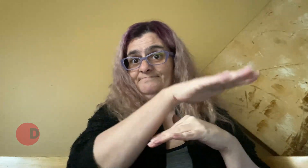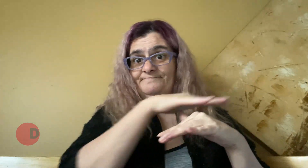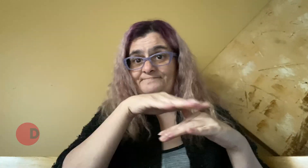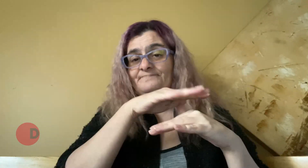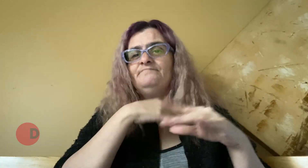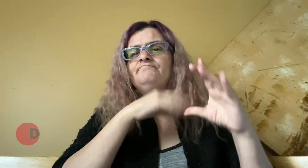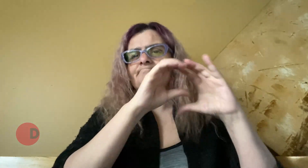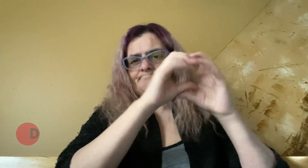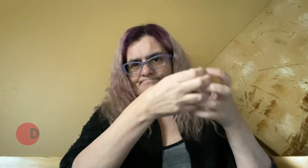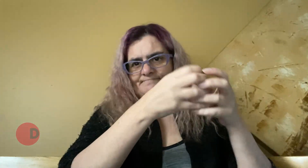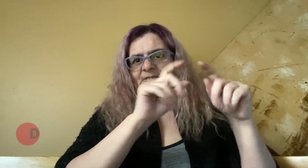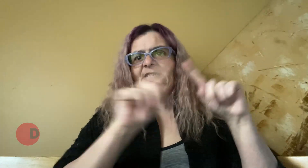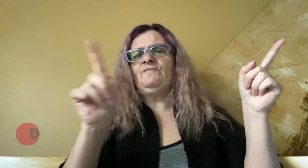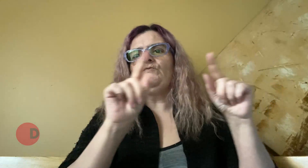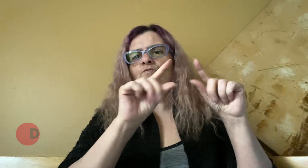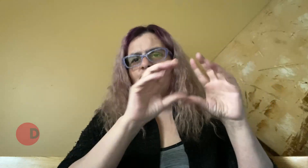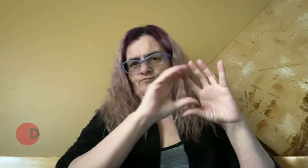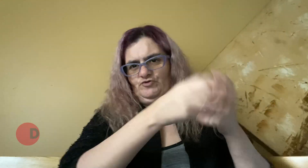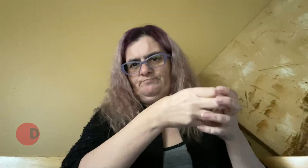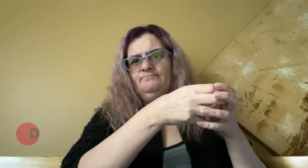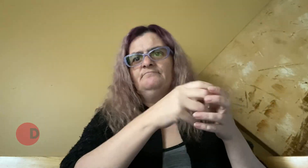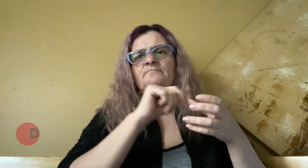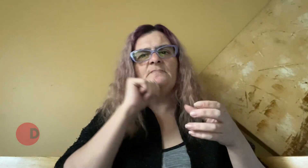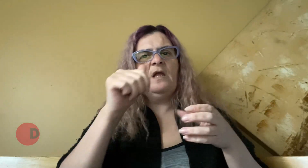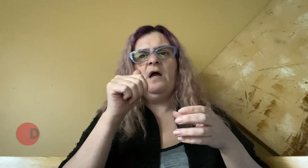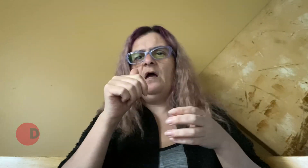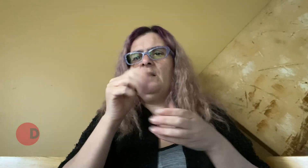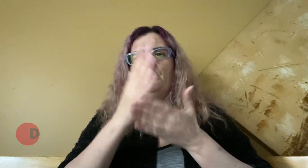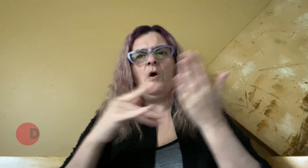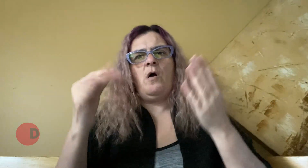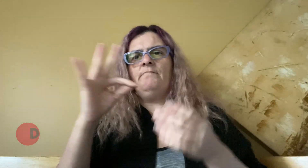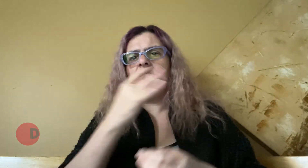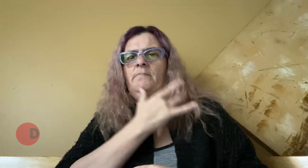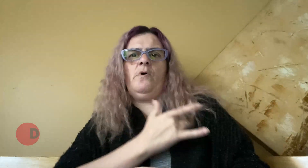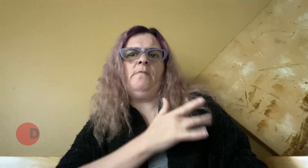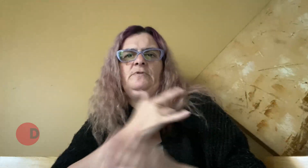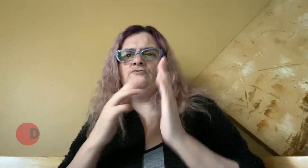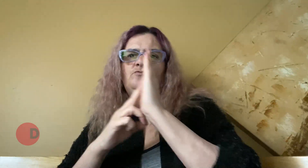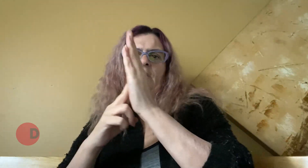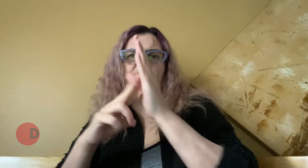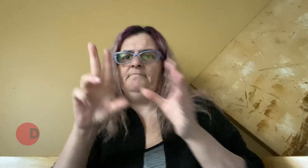the Indigenous community would also form its own group.